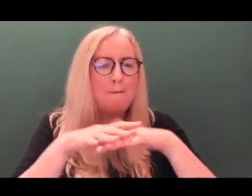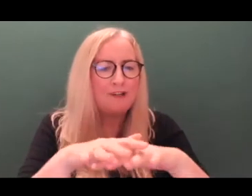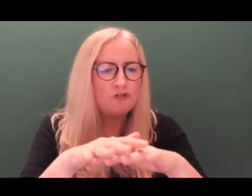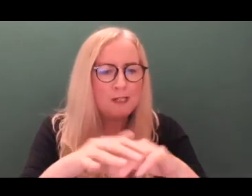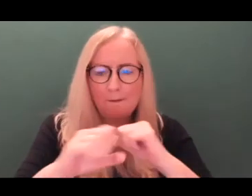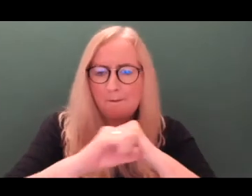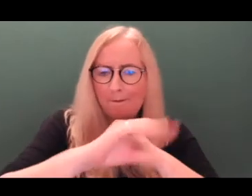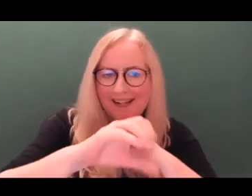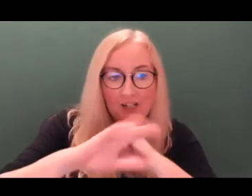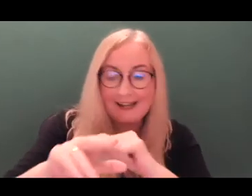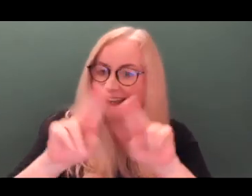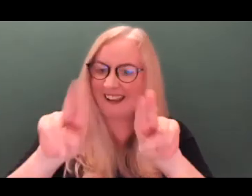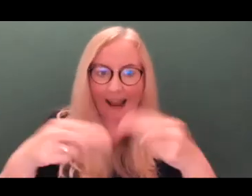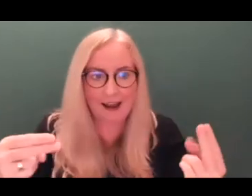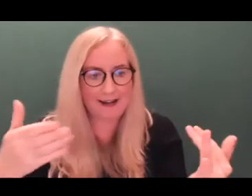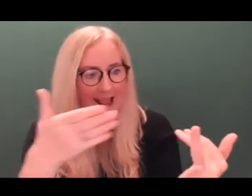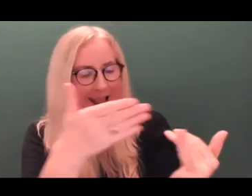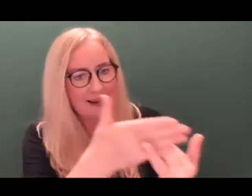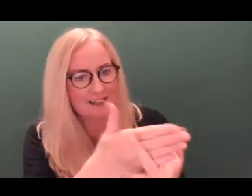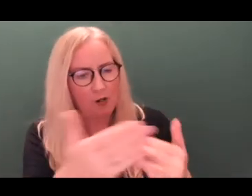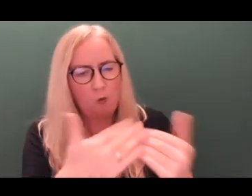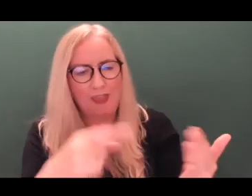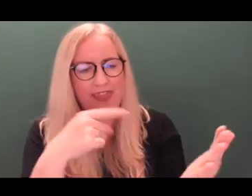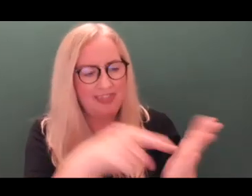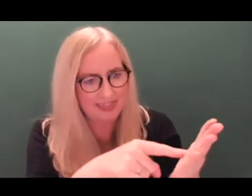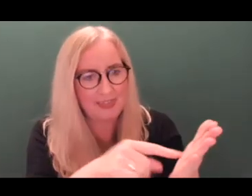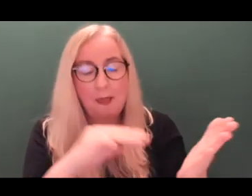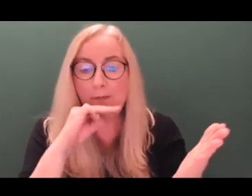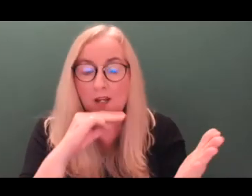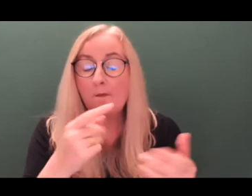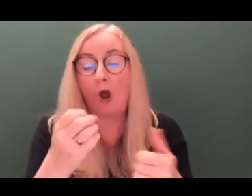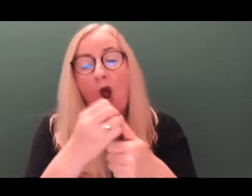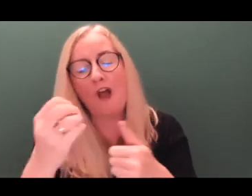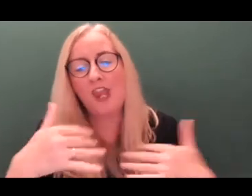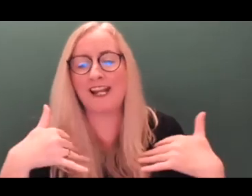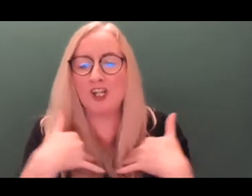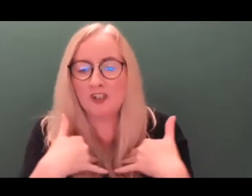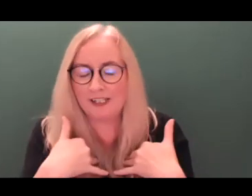not able to questions the provisions of it. My other main concern is an estrangement from